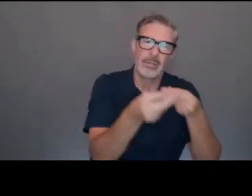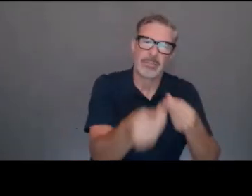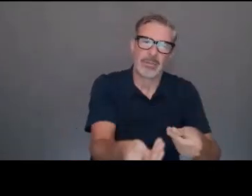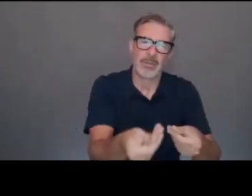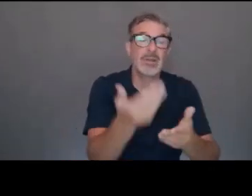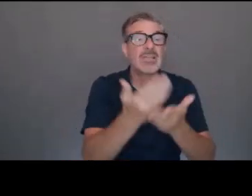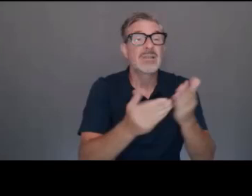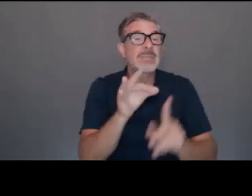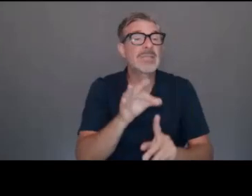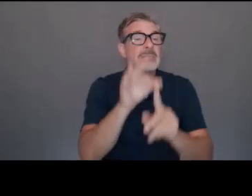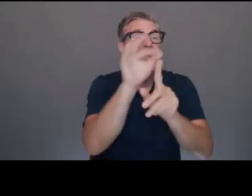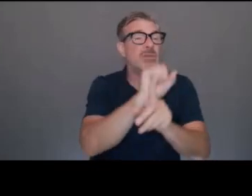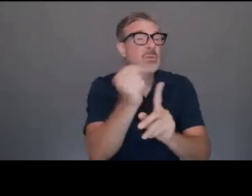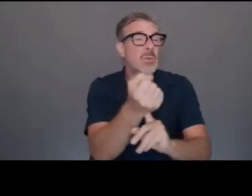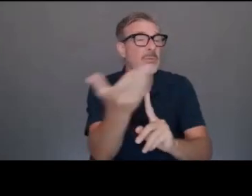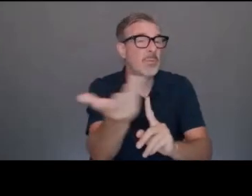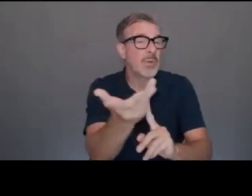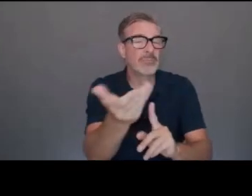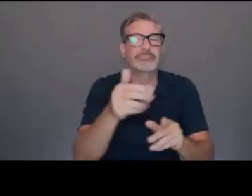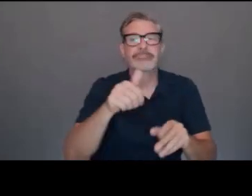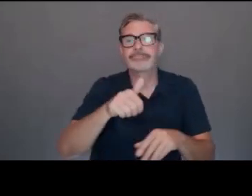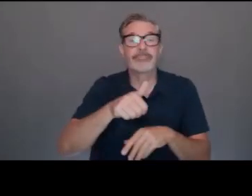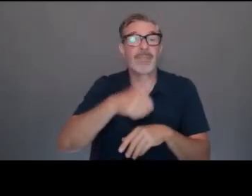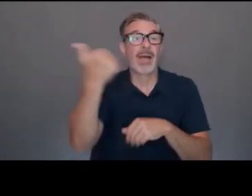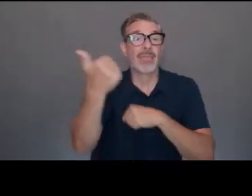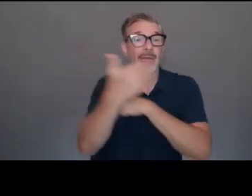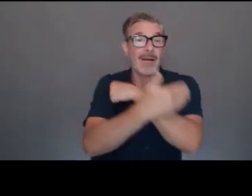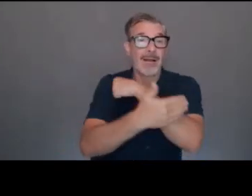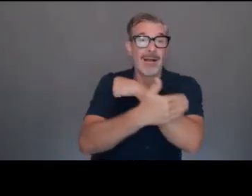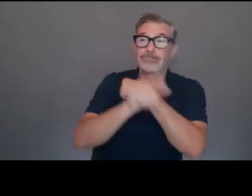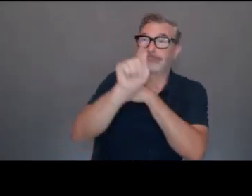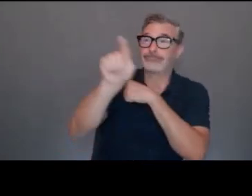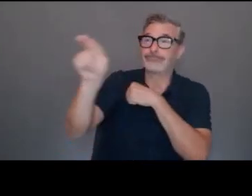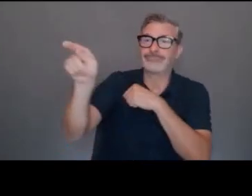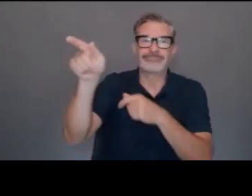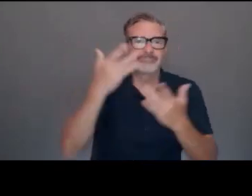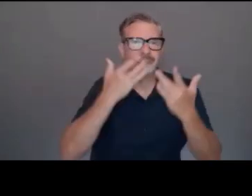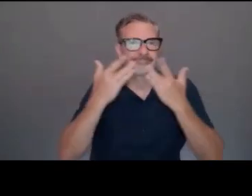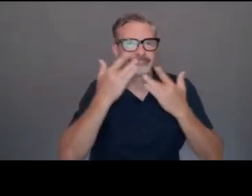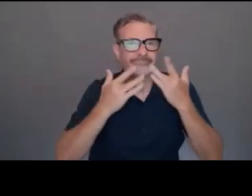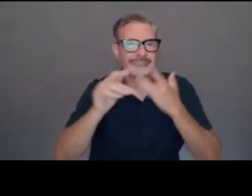country that has very minimal art funding and is therefore unable to pay artist